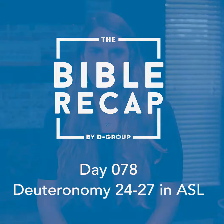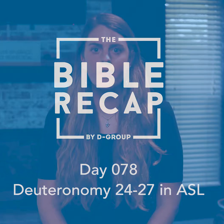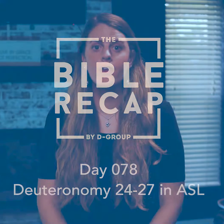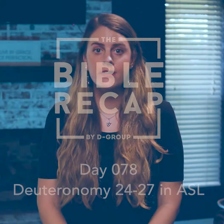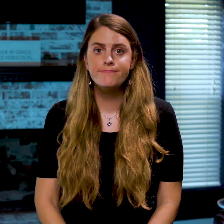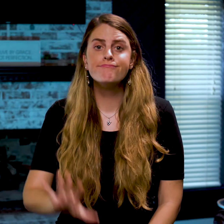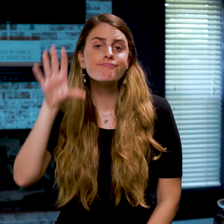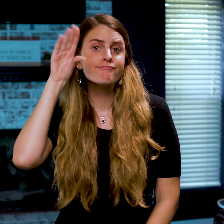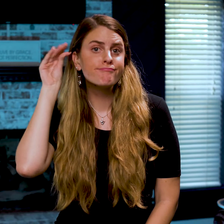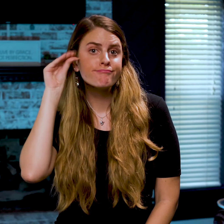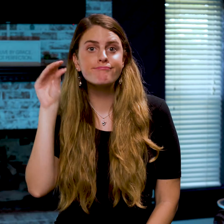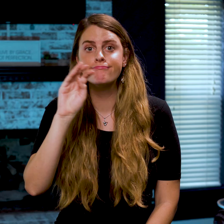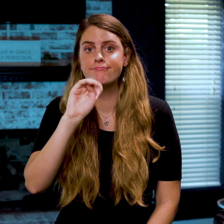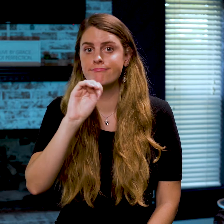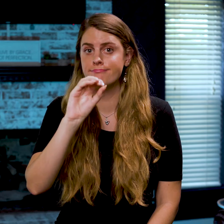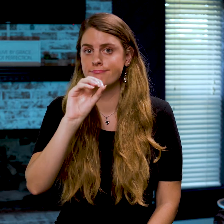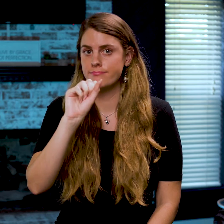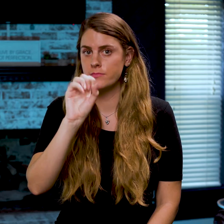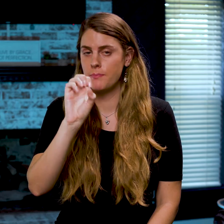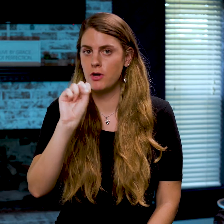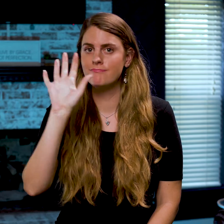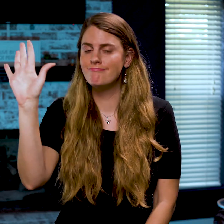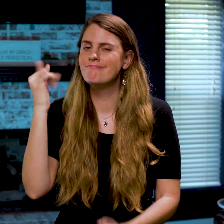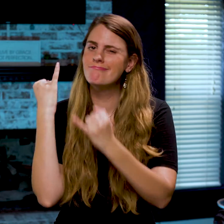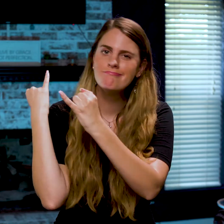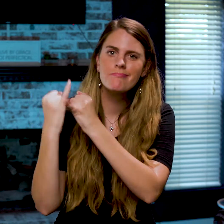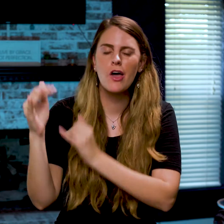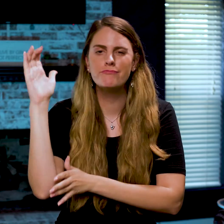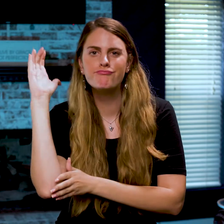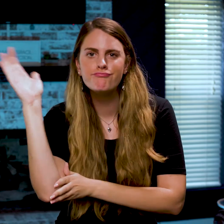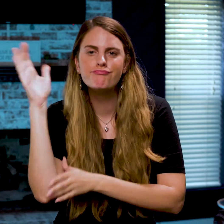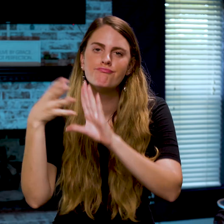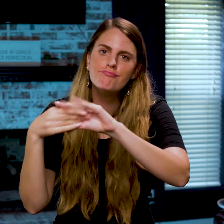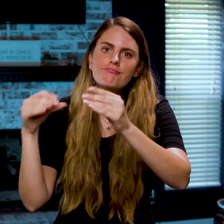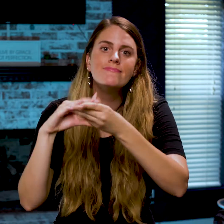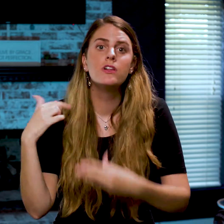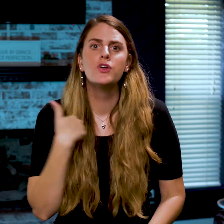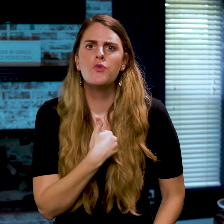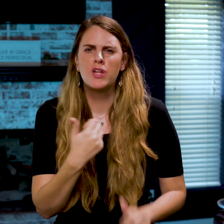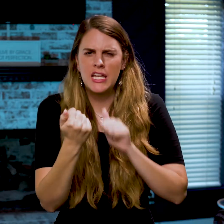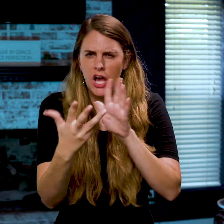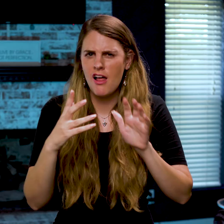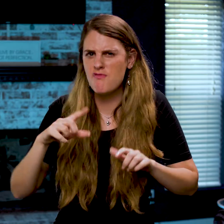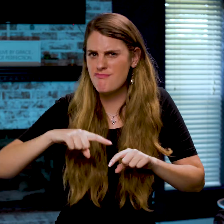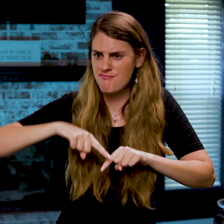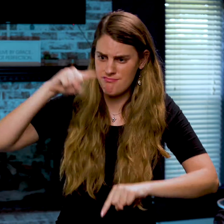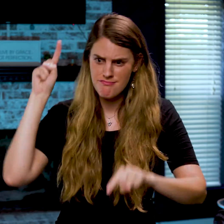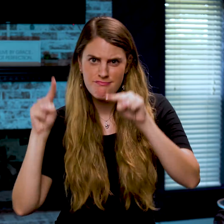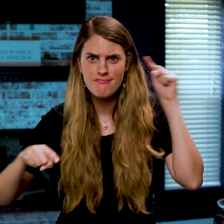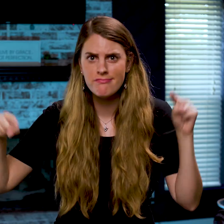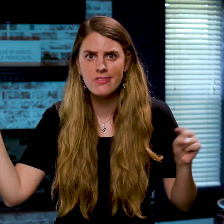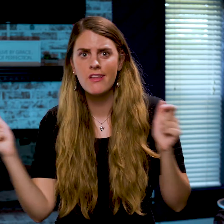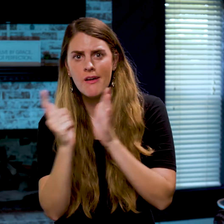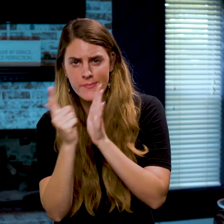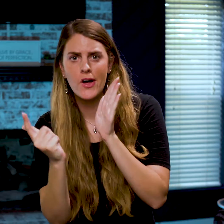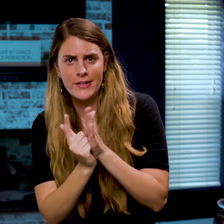In Moses’ final speech, we encounter a wide variety of laws,